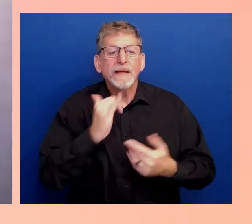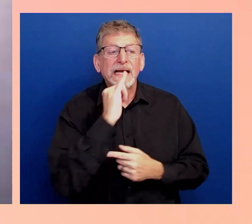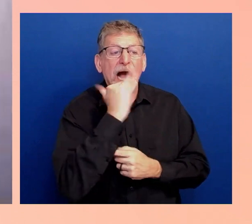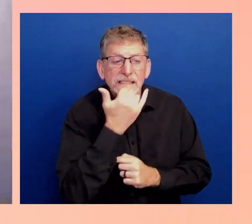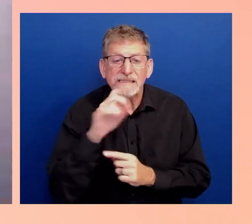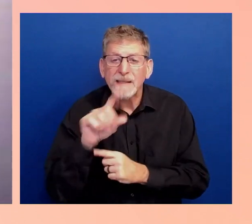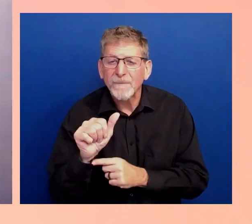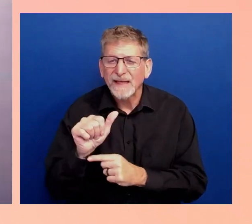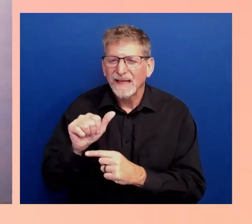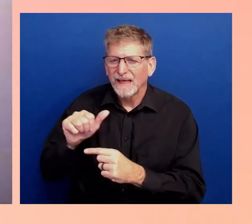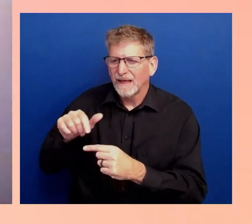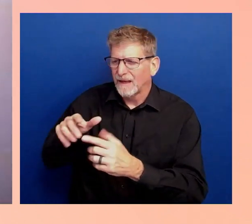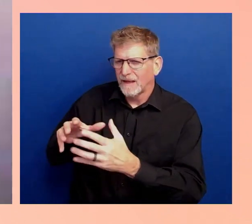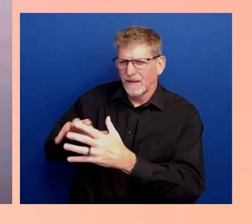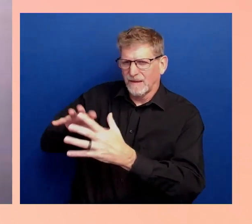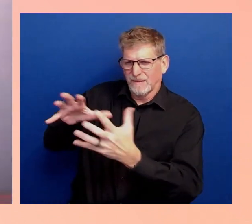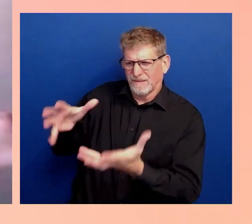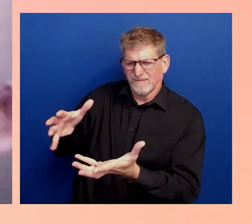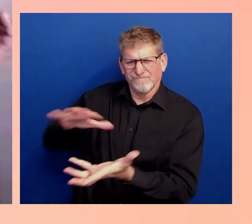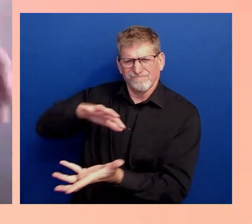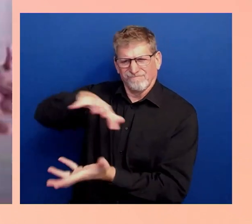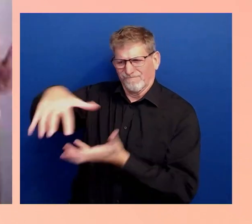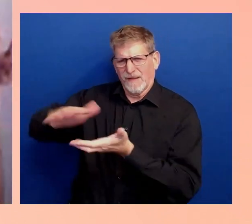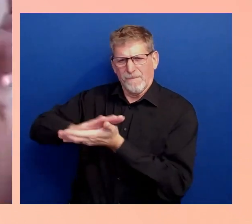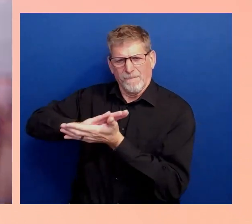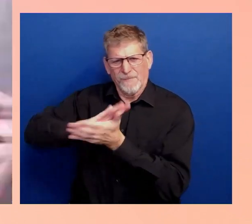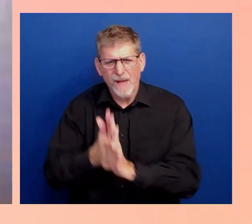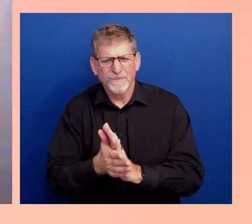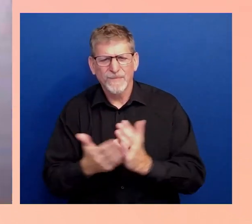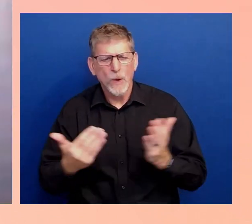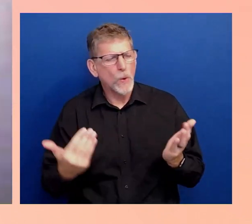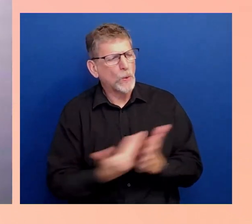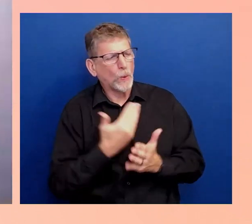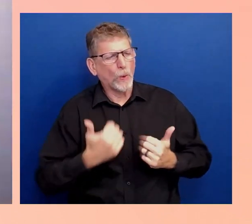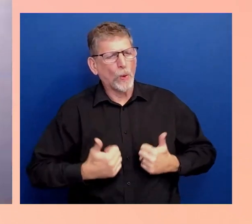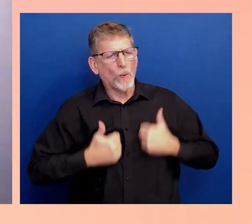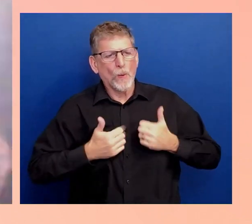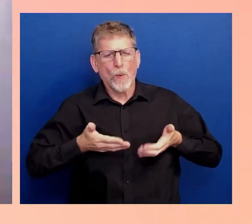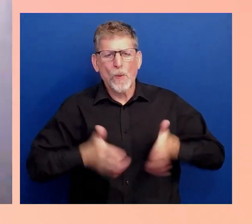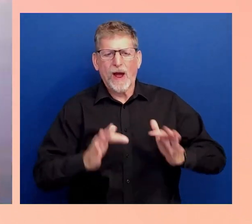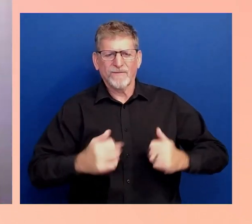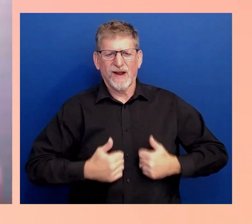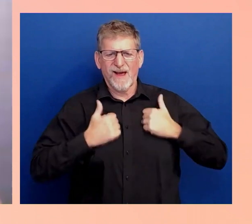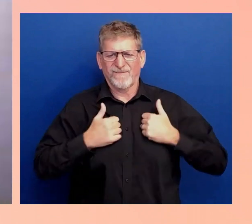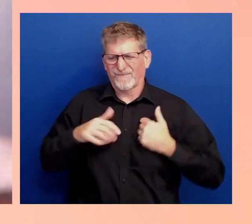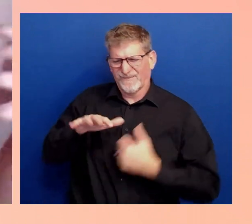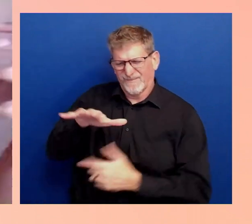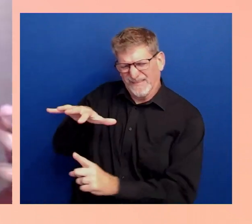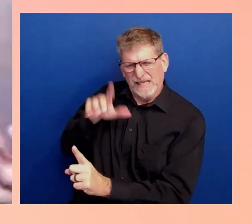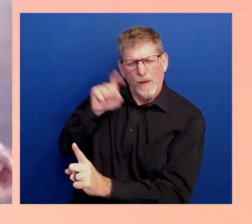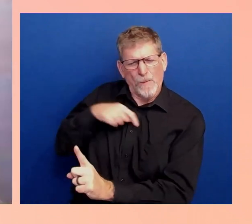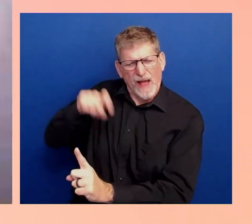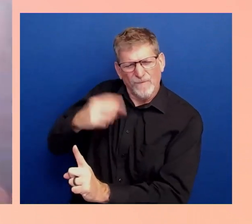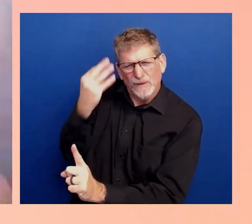That we have to keep into account those co-occurring conditions,